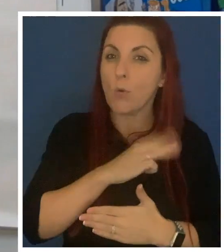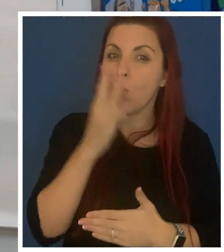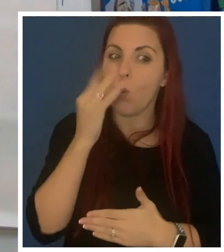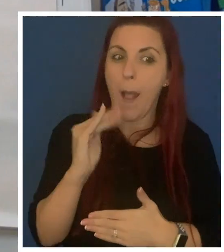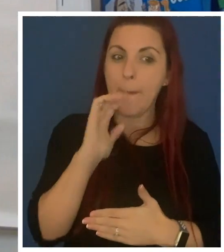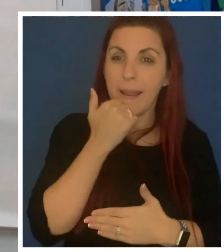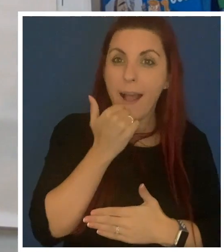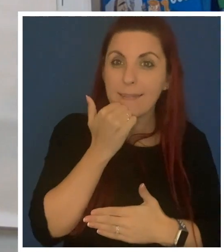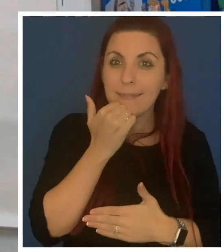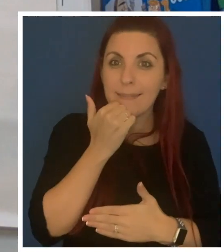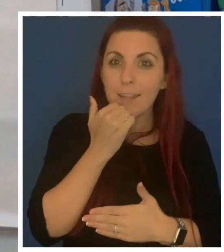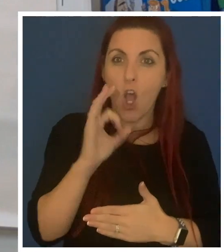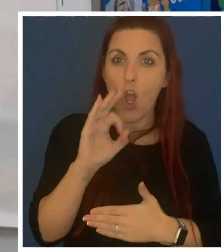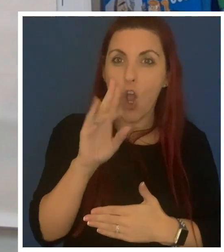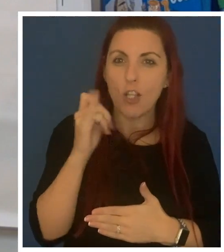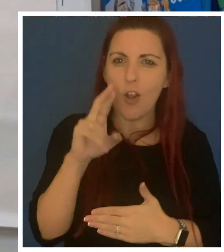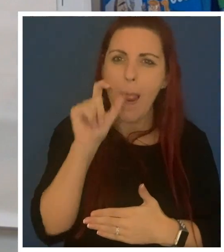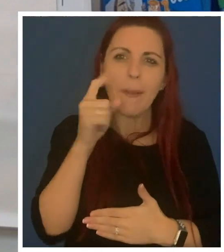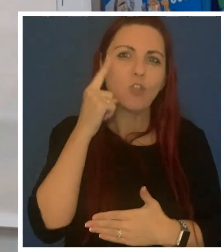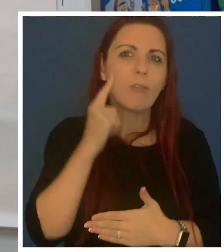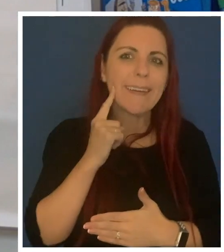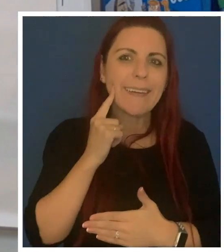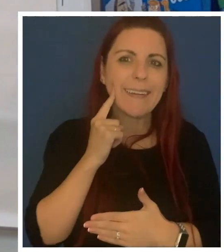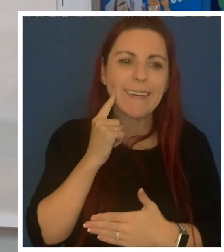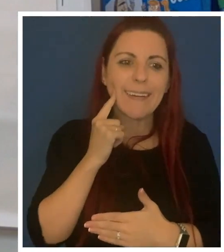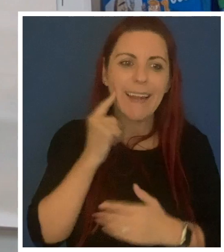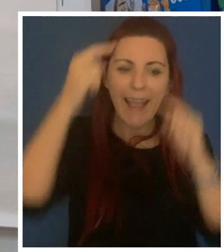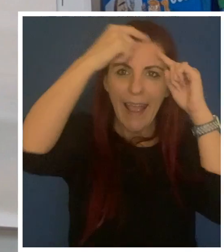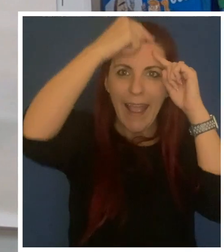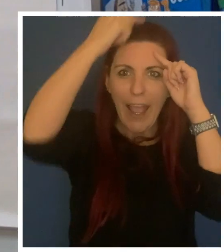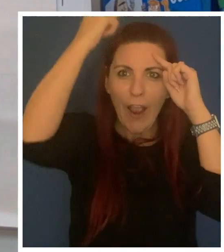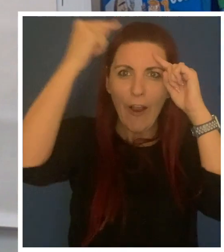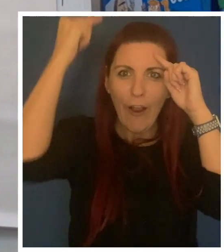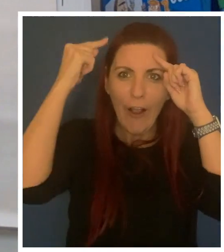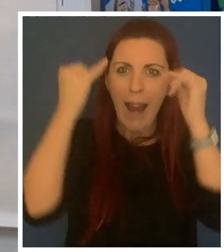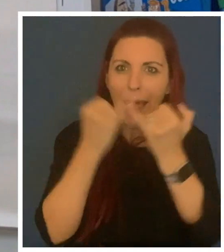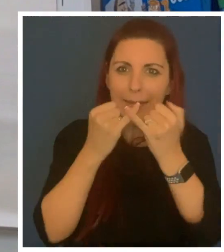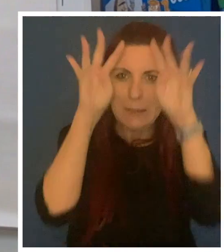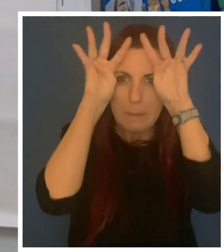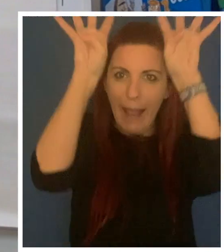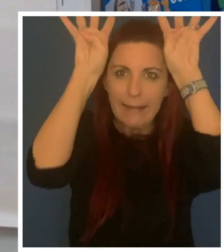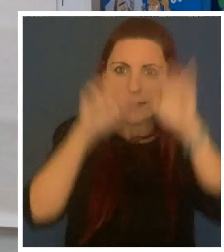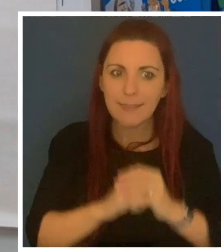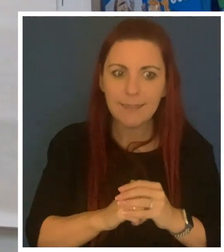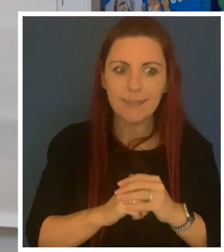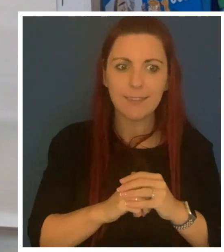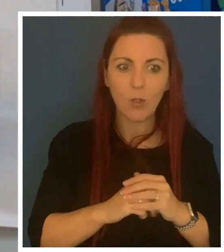little bit of green hair that kind of comes off the top of his head and spikes. So we're going do that green hair first.